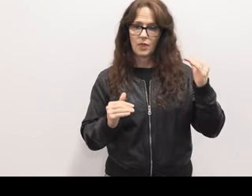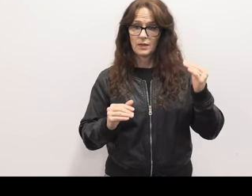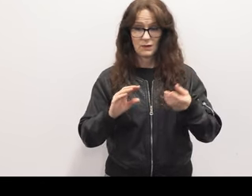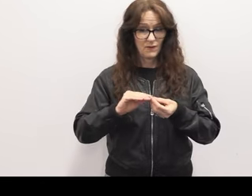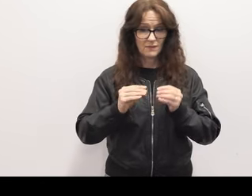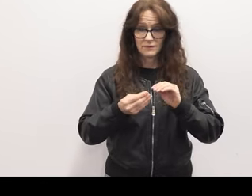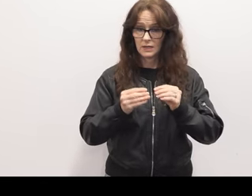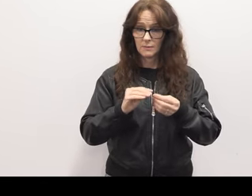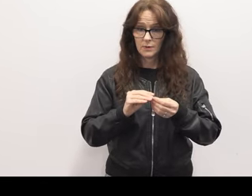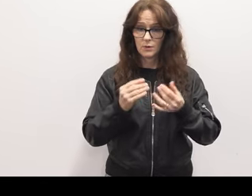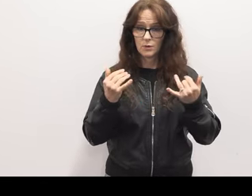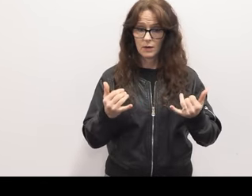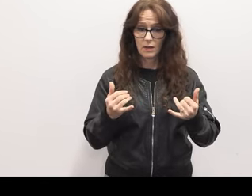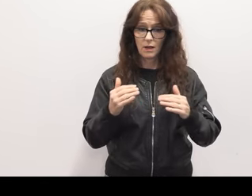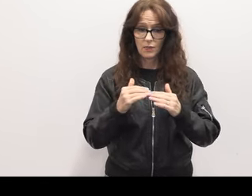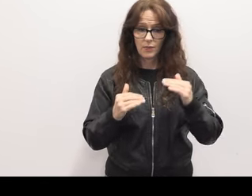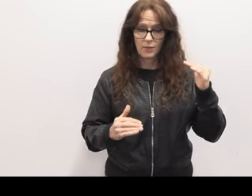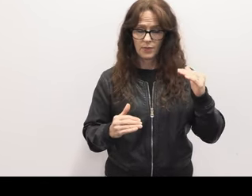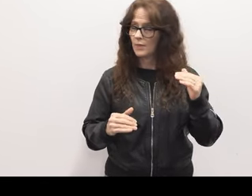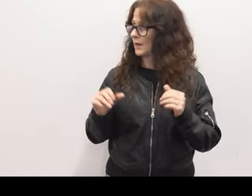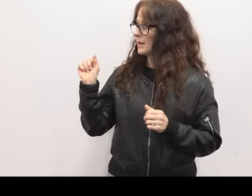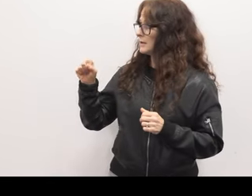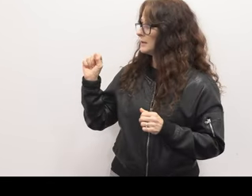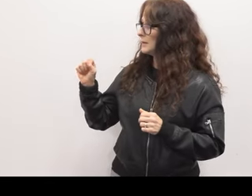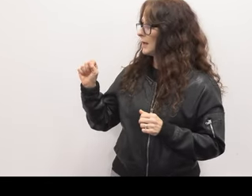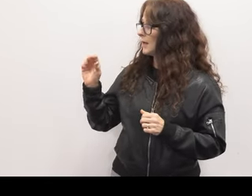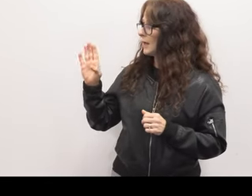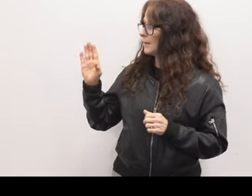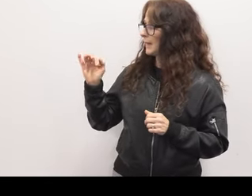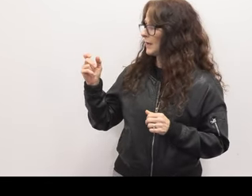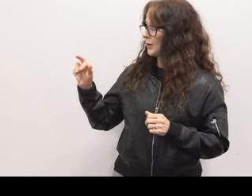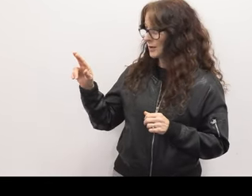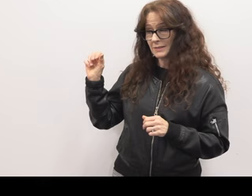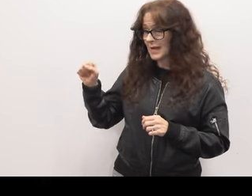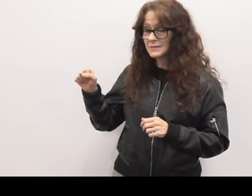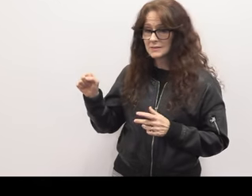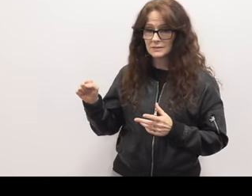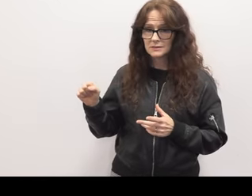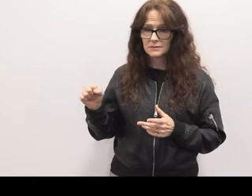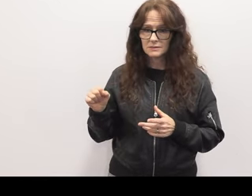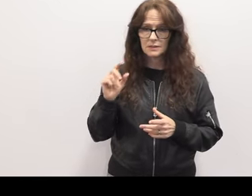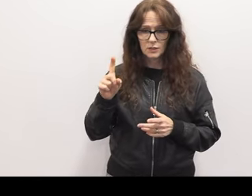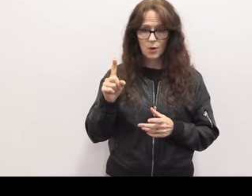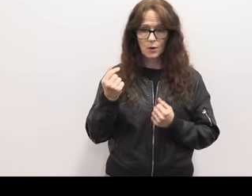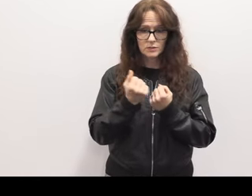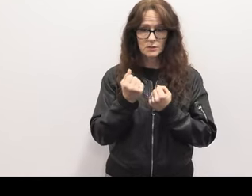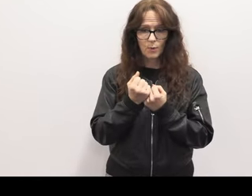Do we have any data on hand right now on the disparity, Dr. Baker? [Jill Baker] Yeah, actually. [Juan Benitez] Oh, we have it as a supporting- [Jill Baker] It's one of your supporting slides.